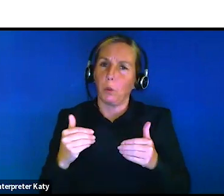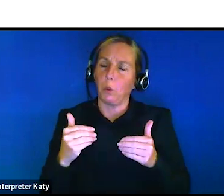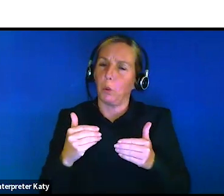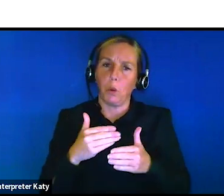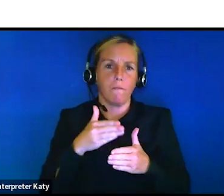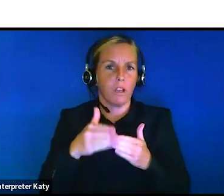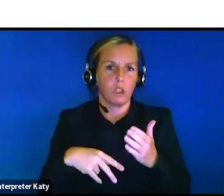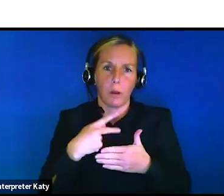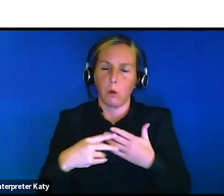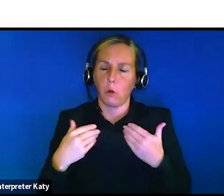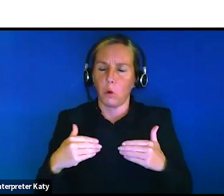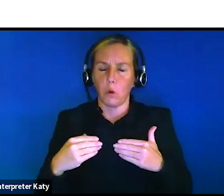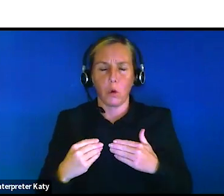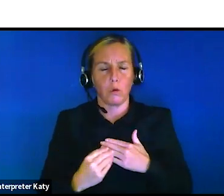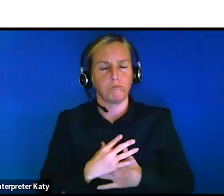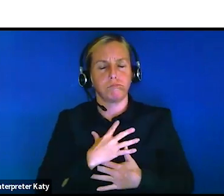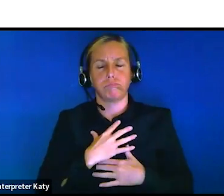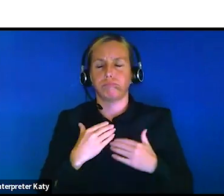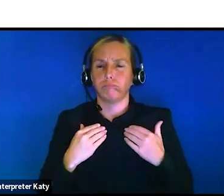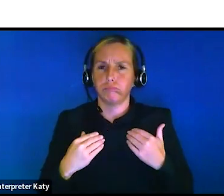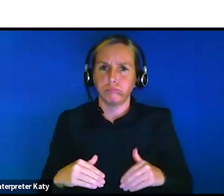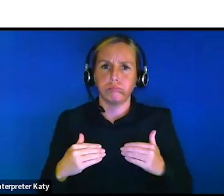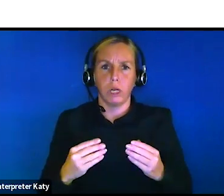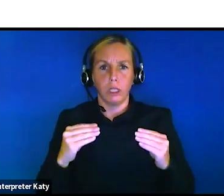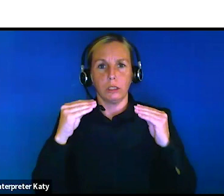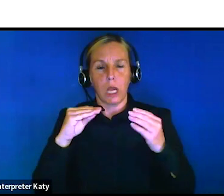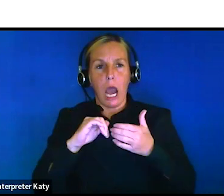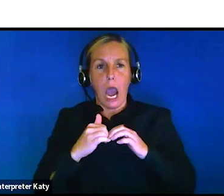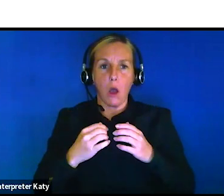It taught me how to successfully live with my diagnosis,